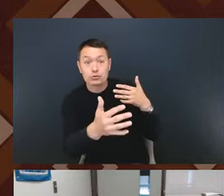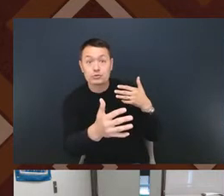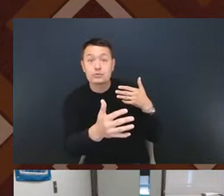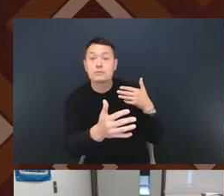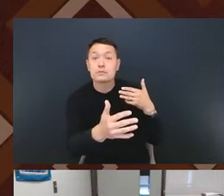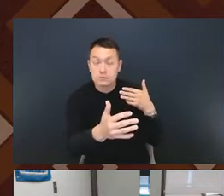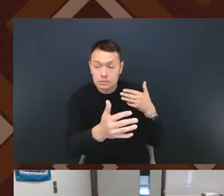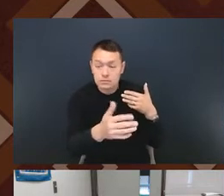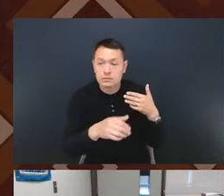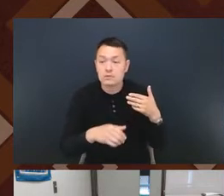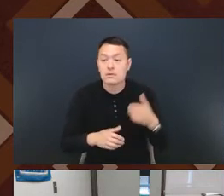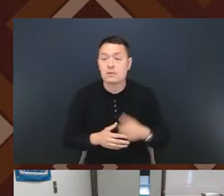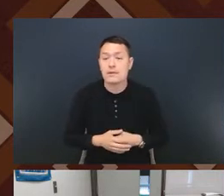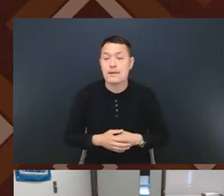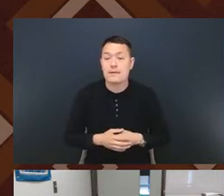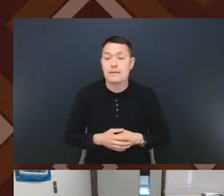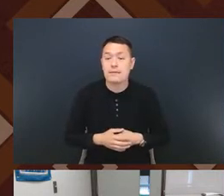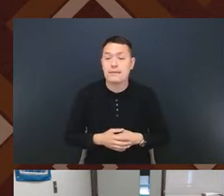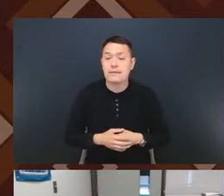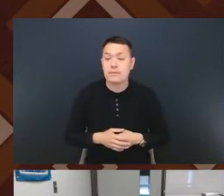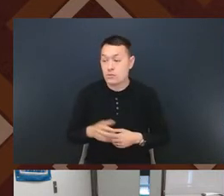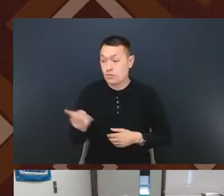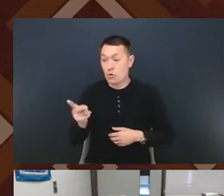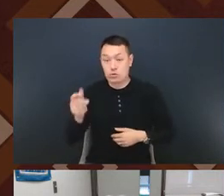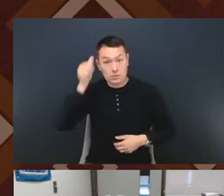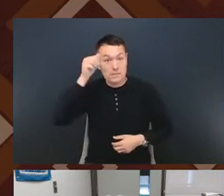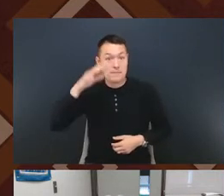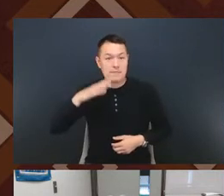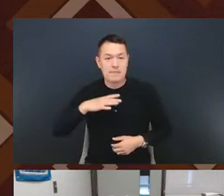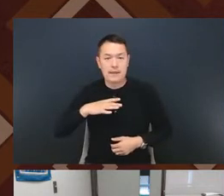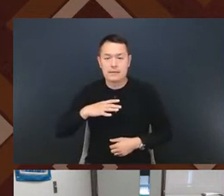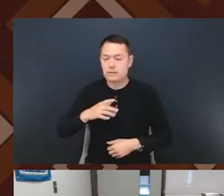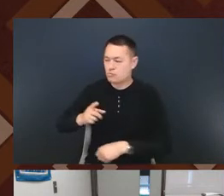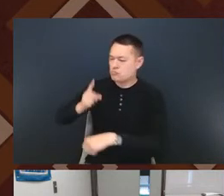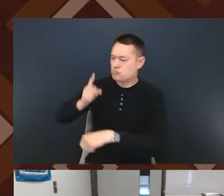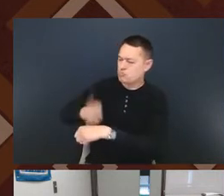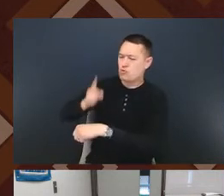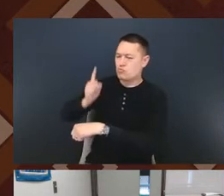the the men were basically just given a slap on the wrist and